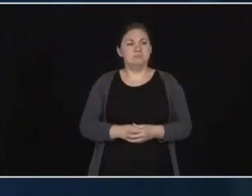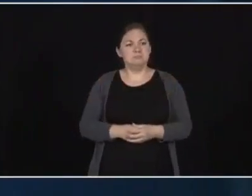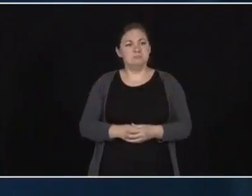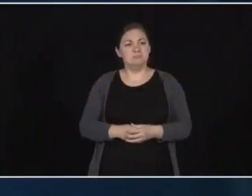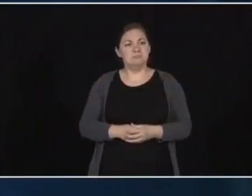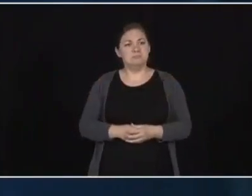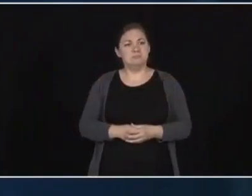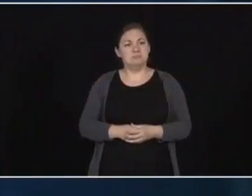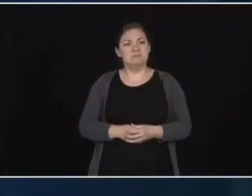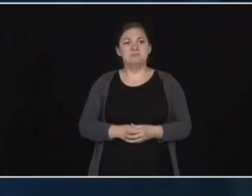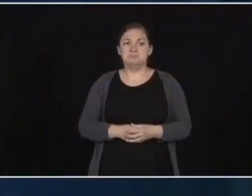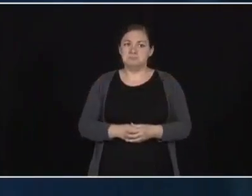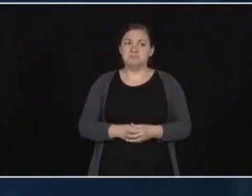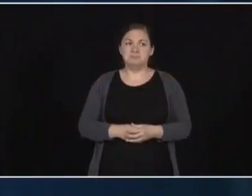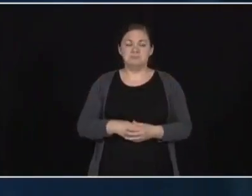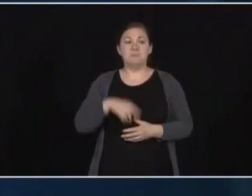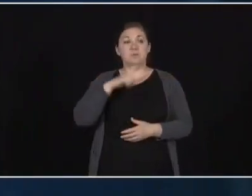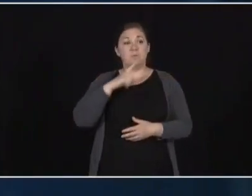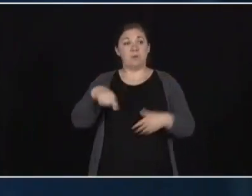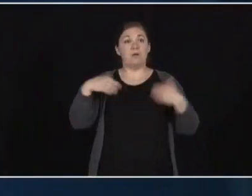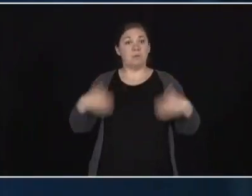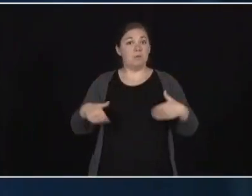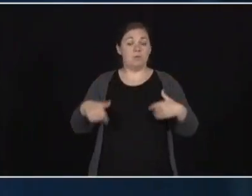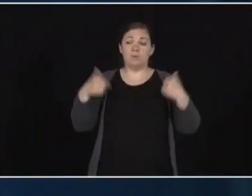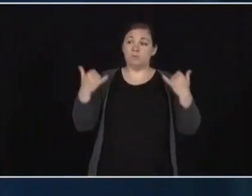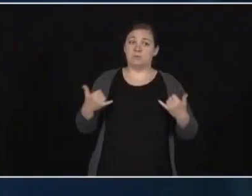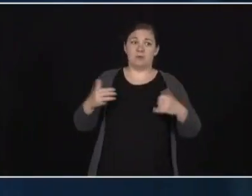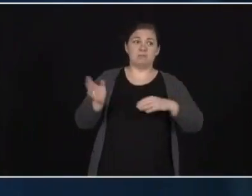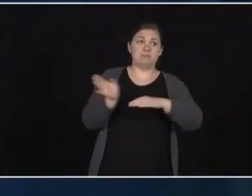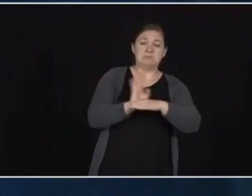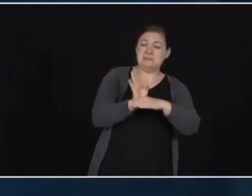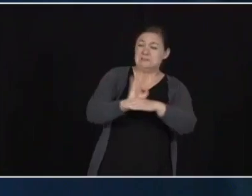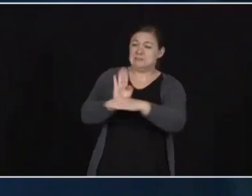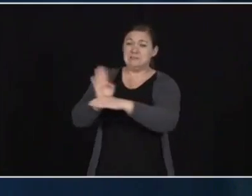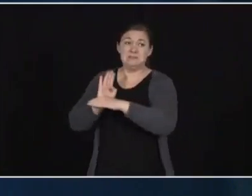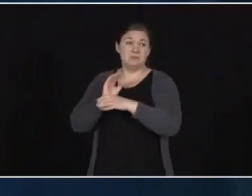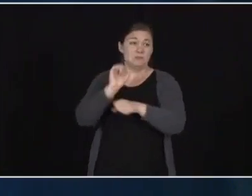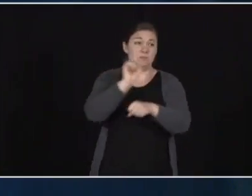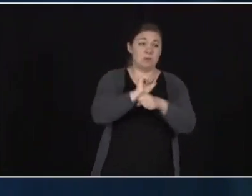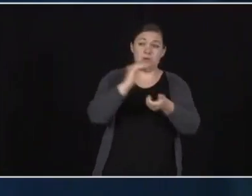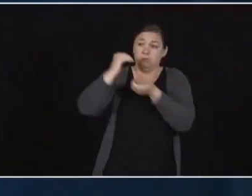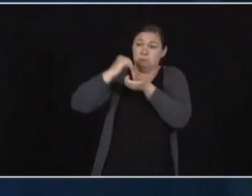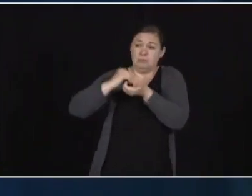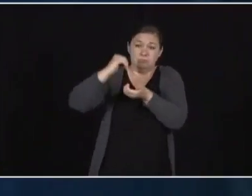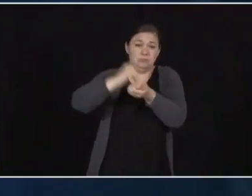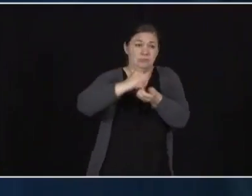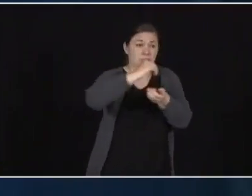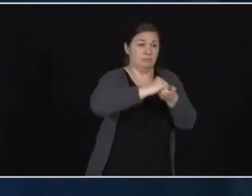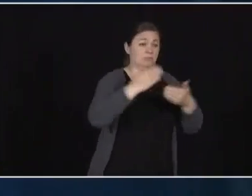a very active time. We are working together with many ministries and many within different populations